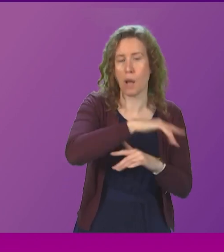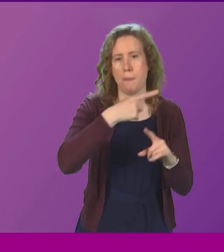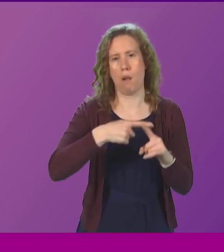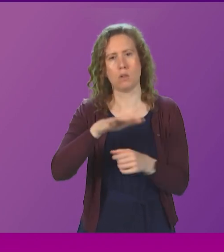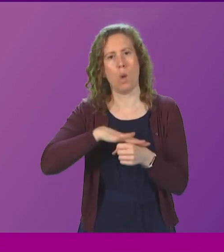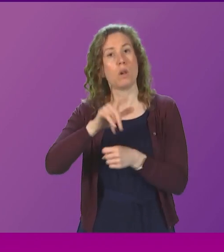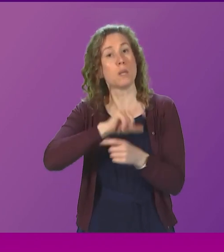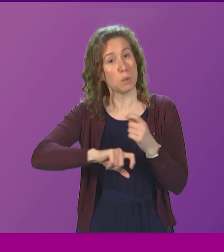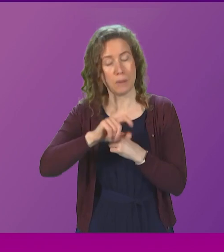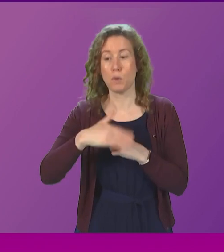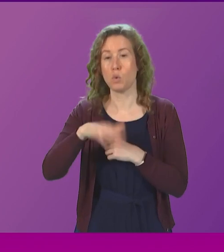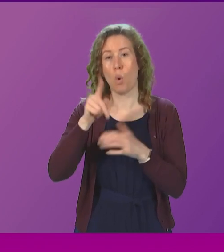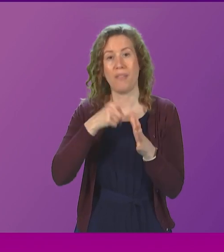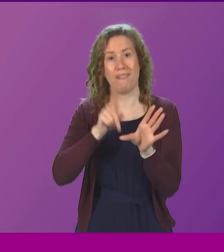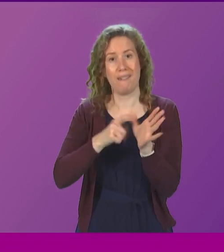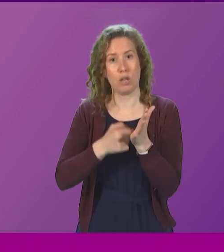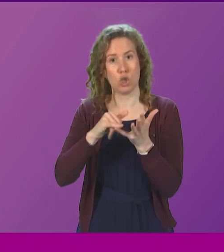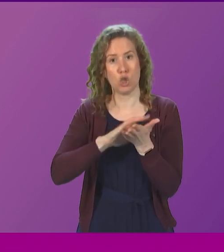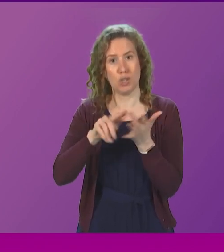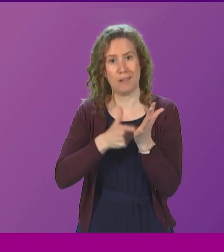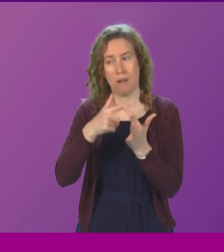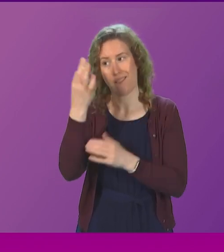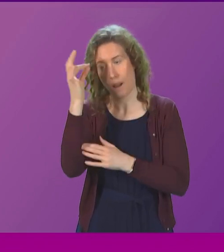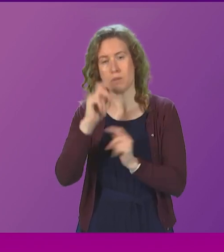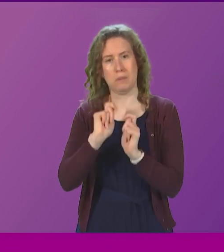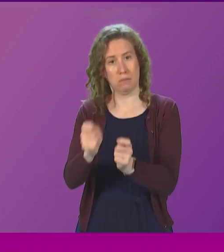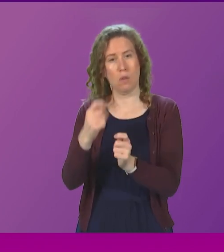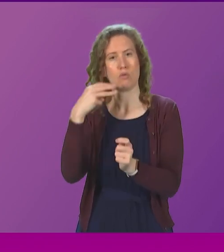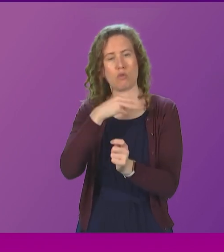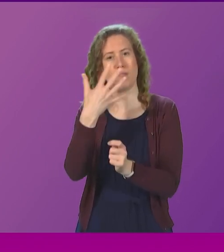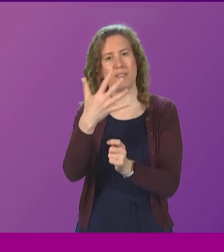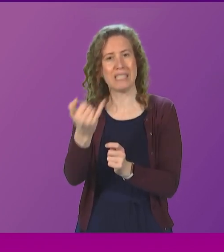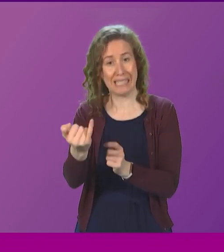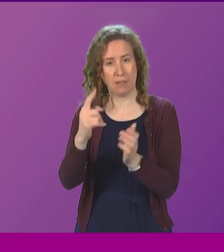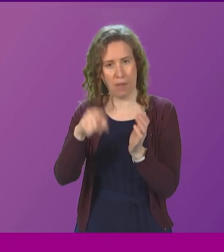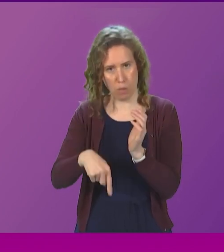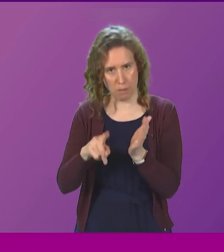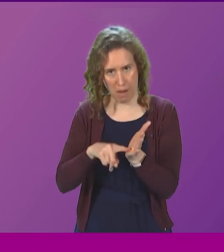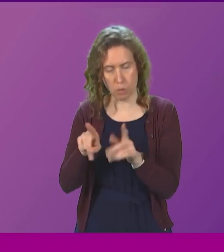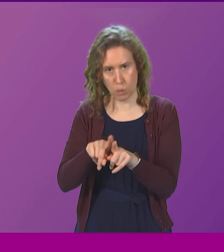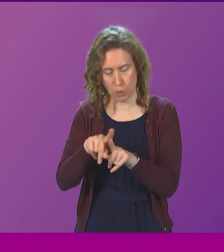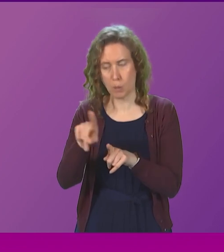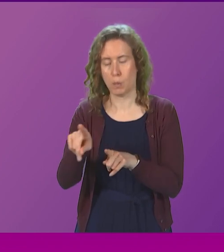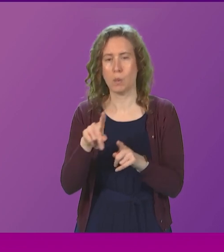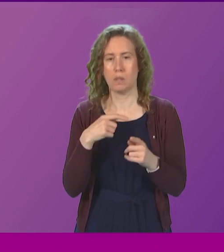North Ayrshire Council has also been directly allocated £356,000 since the fund’s inception.